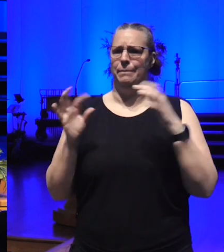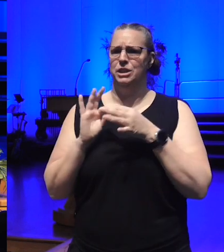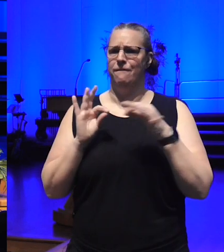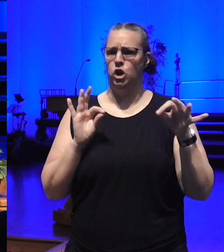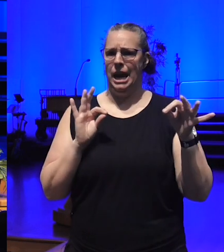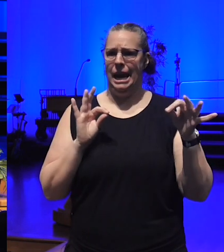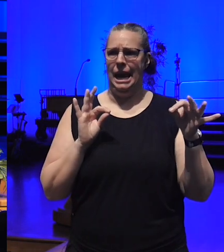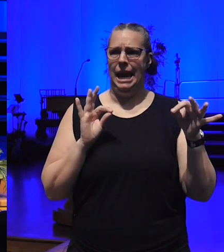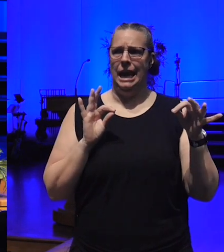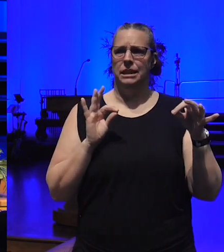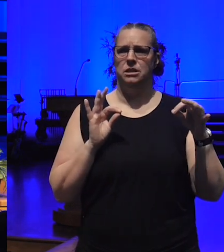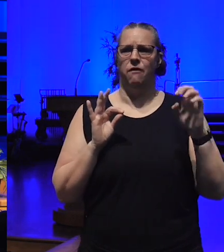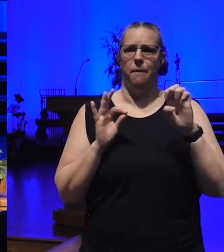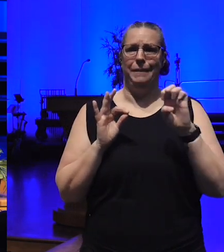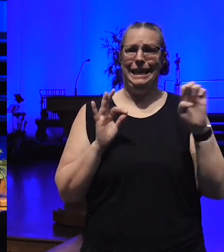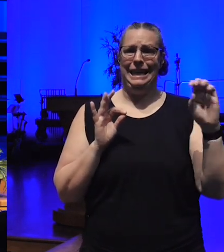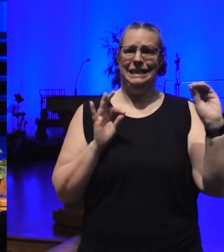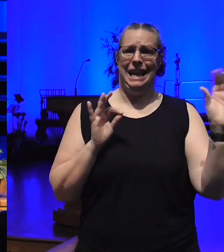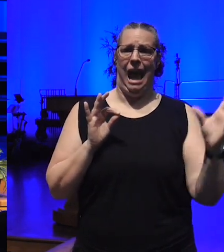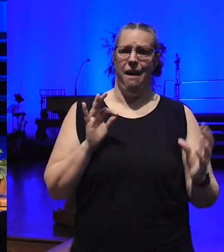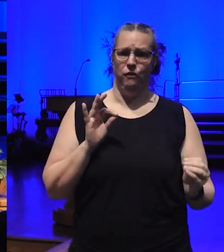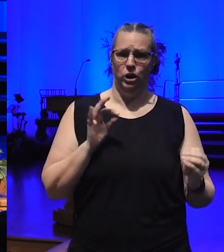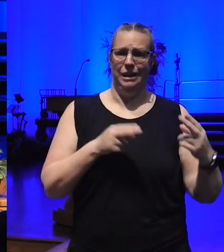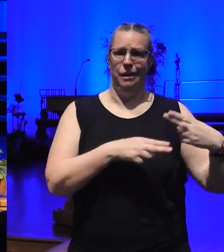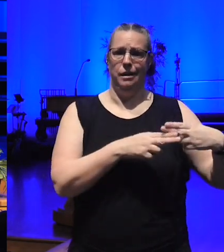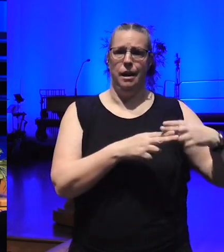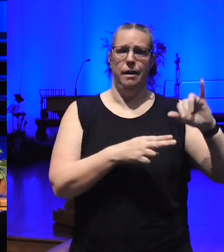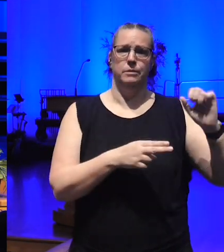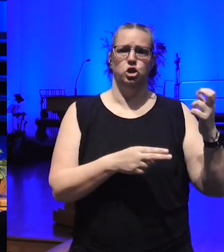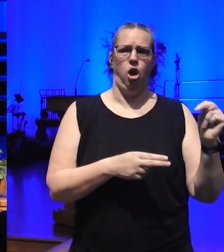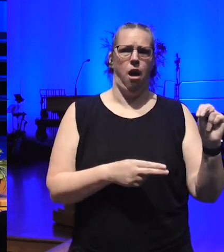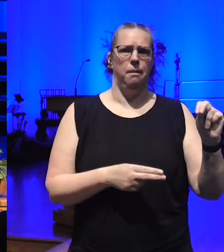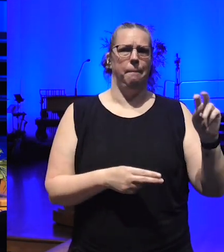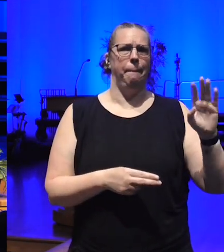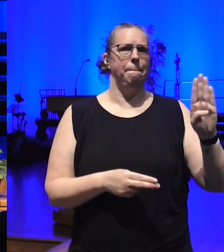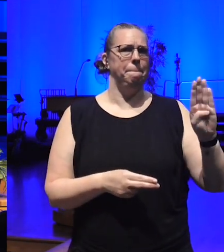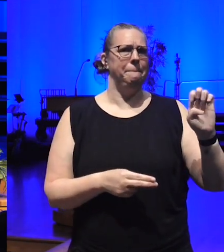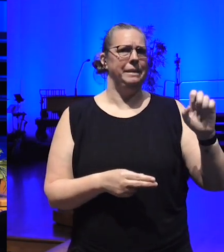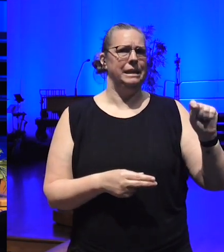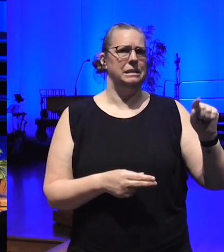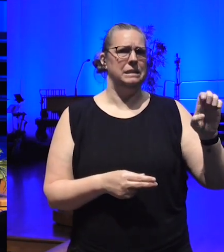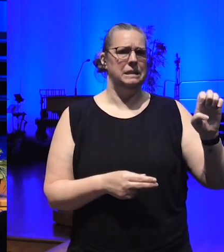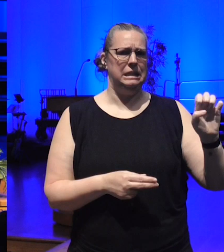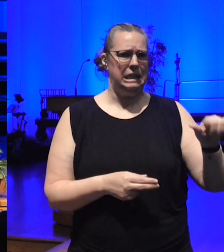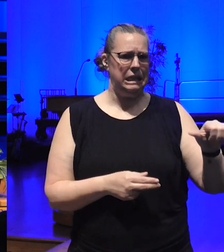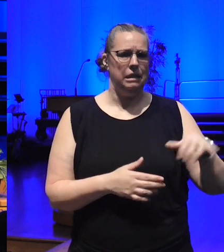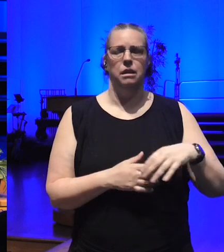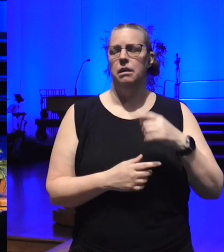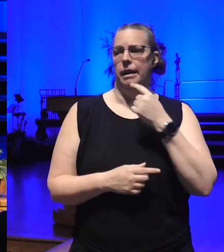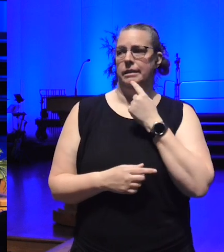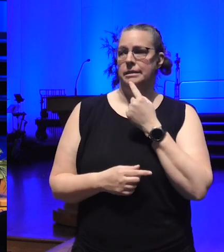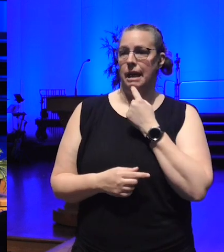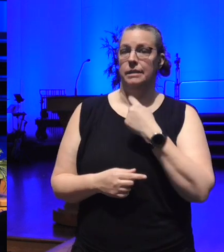from an East African philosopher named John ambiti that I like to quote a lot it is I am